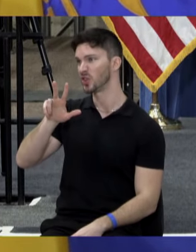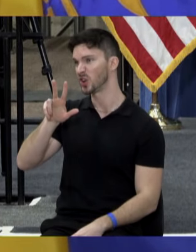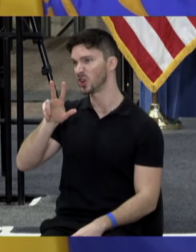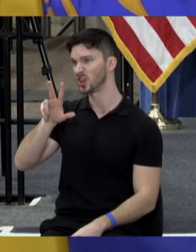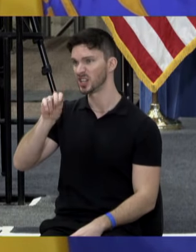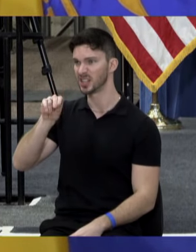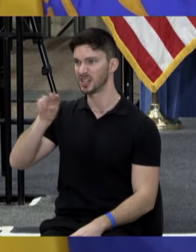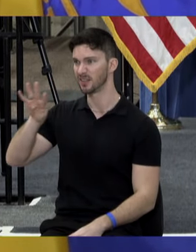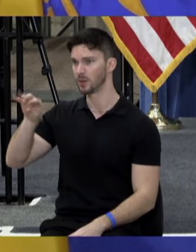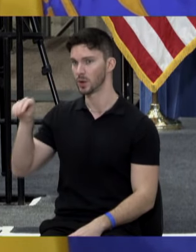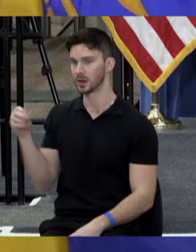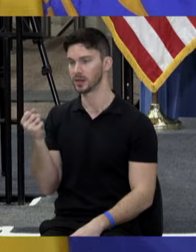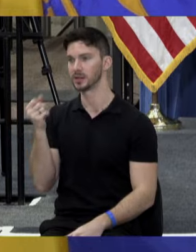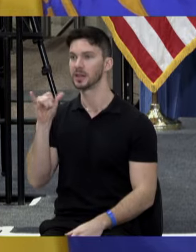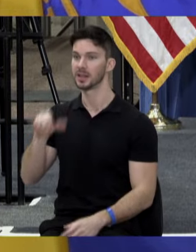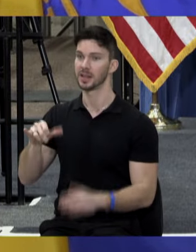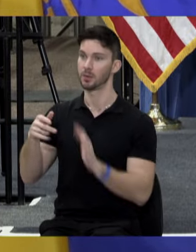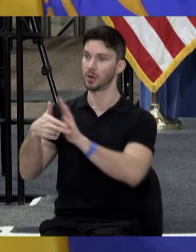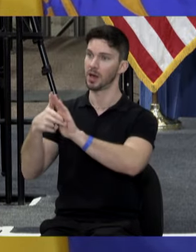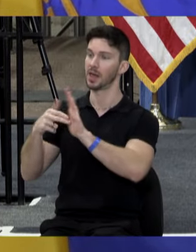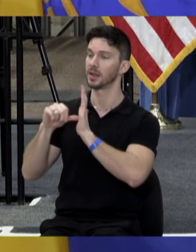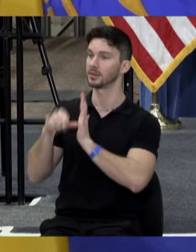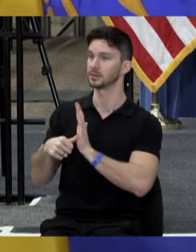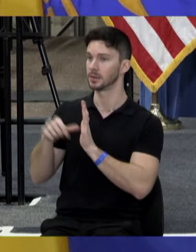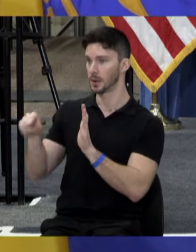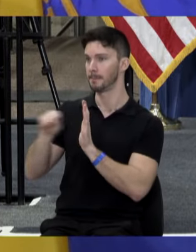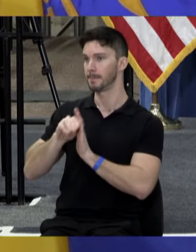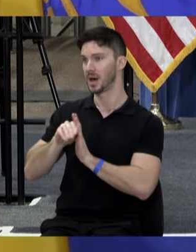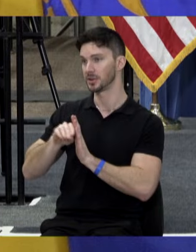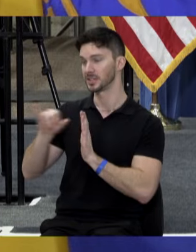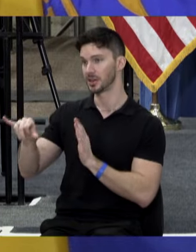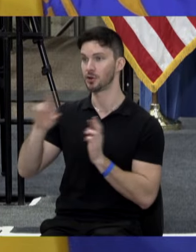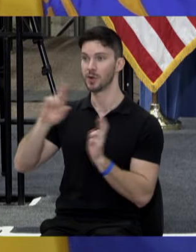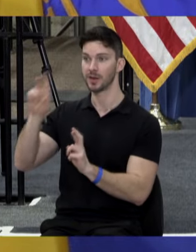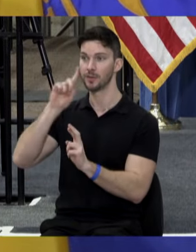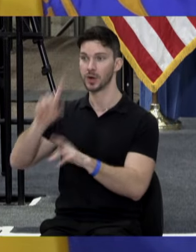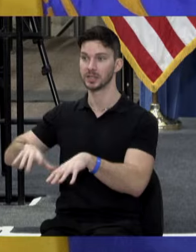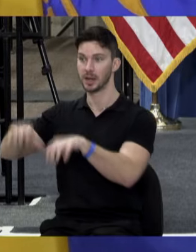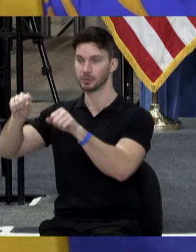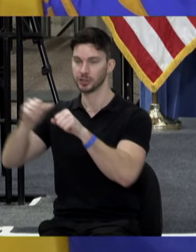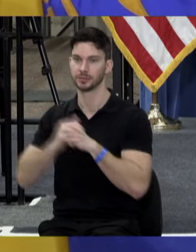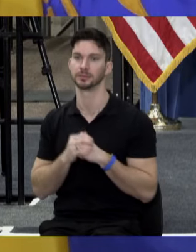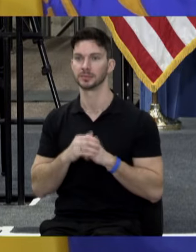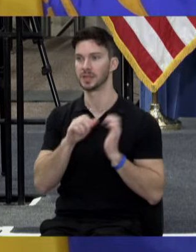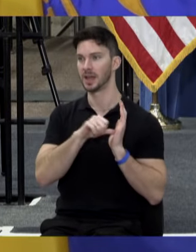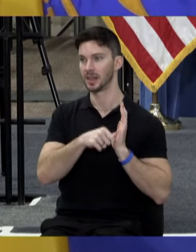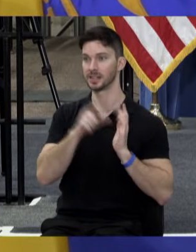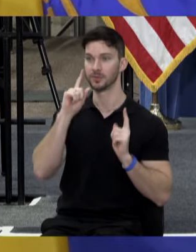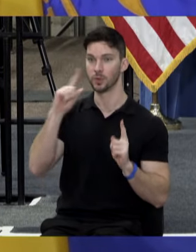ready for broader adoption. State highlights in regard to innovations and other innovations